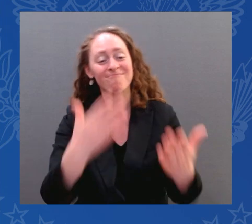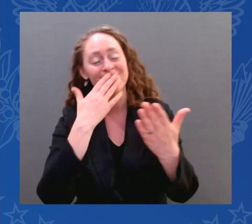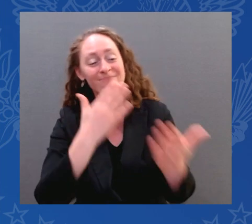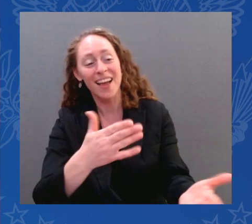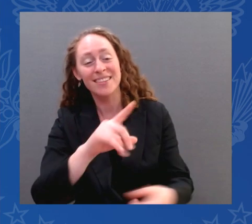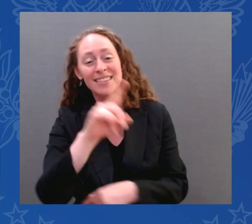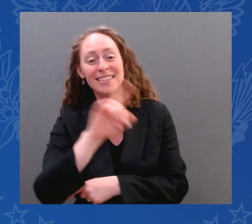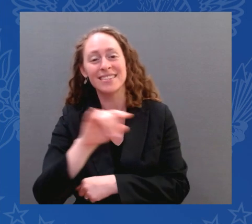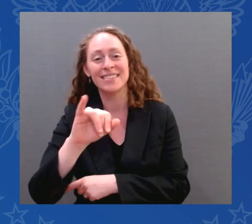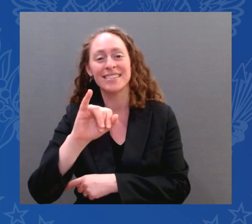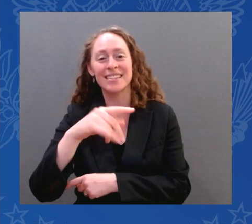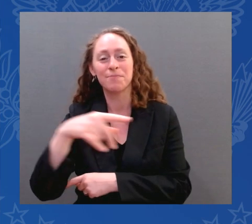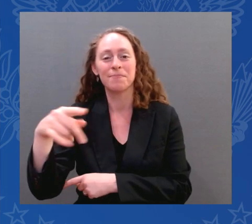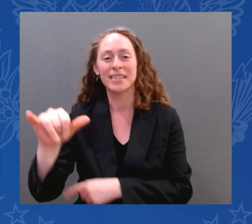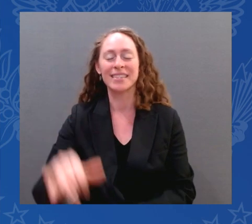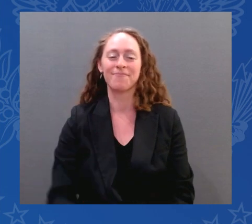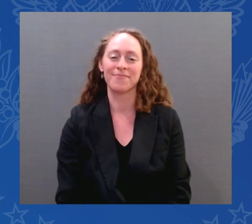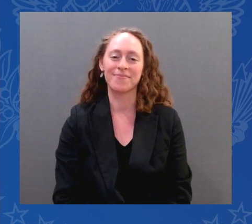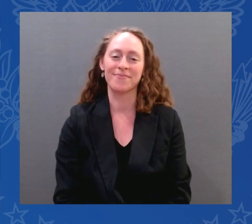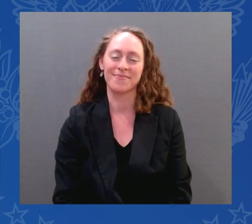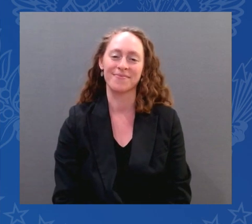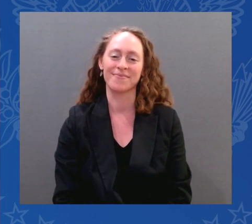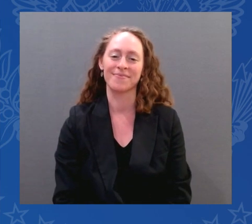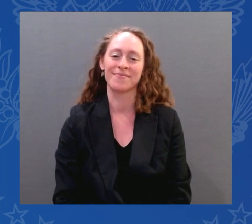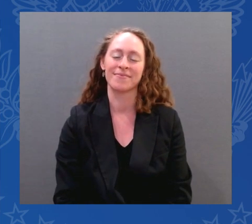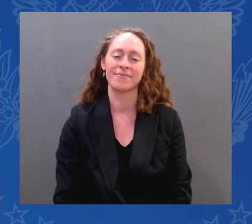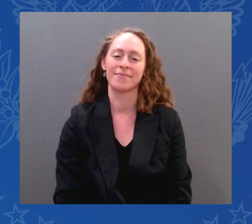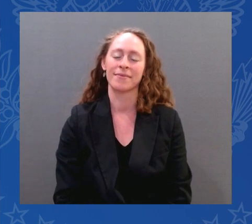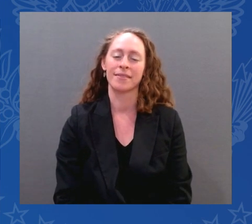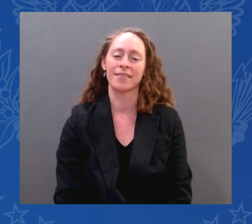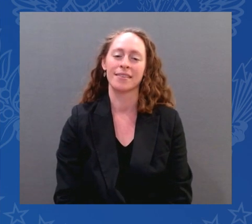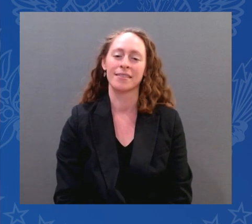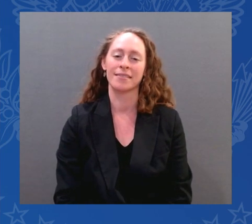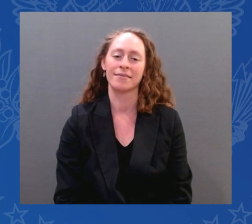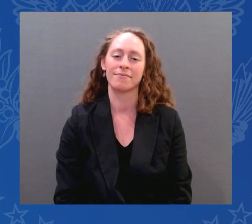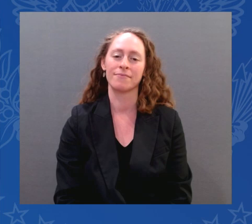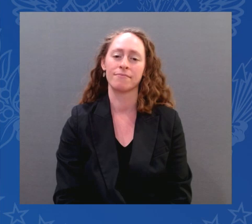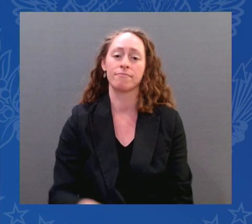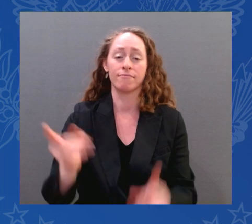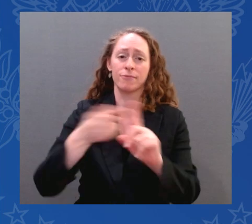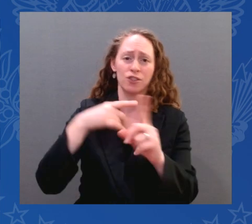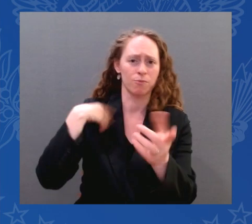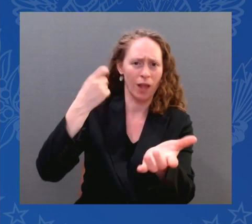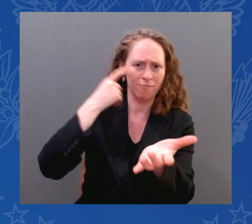Secretary of Transportation Pete Buttigieg is here today and knows a little bit about moving things.